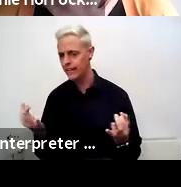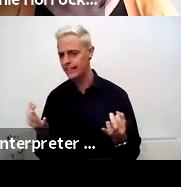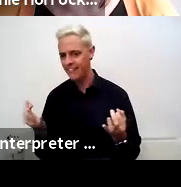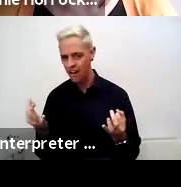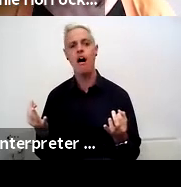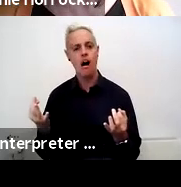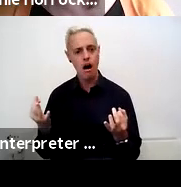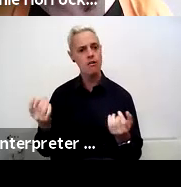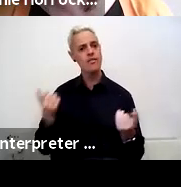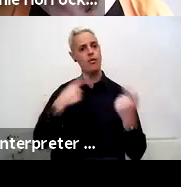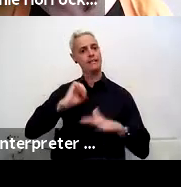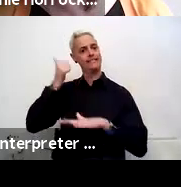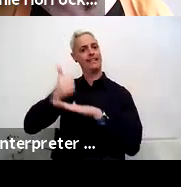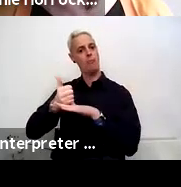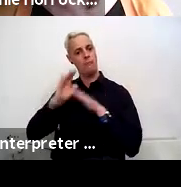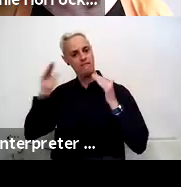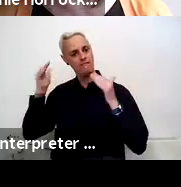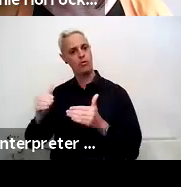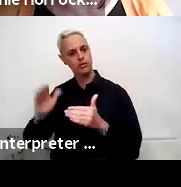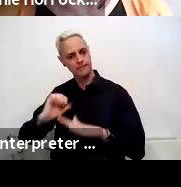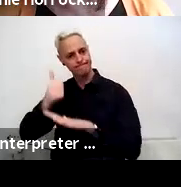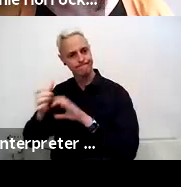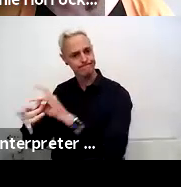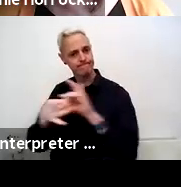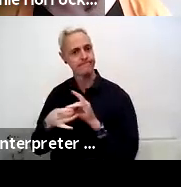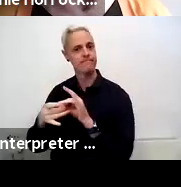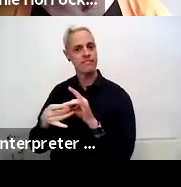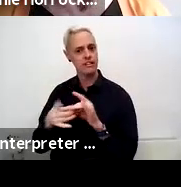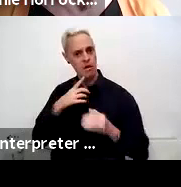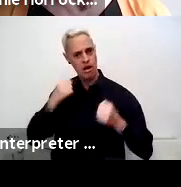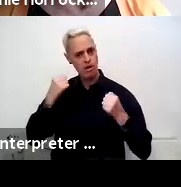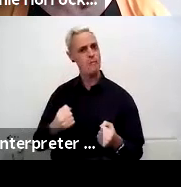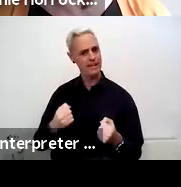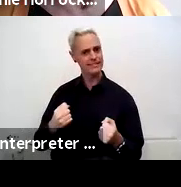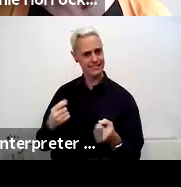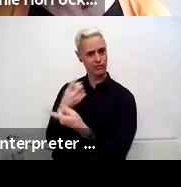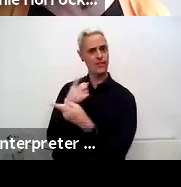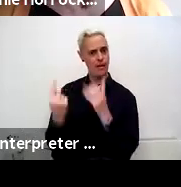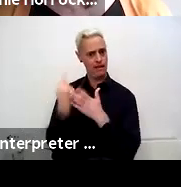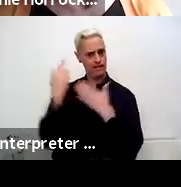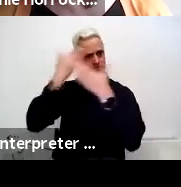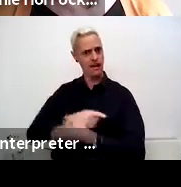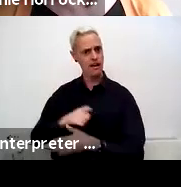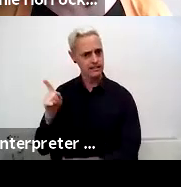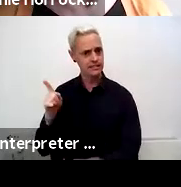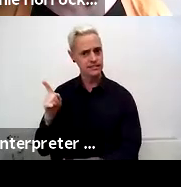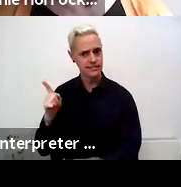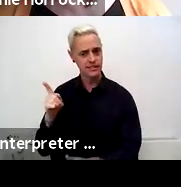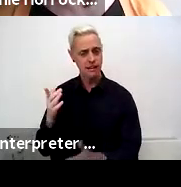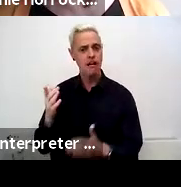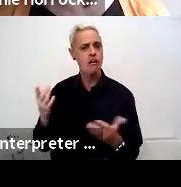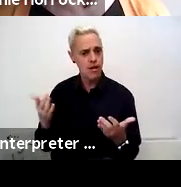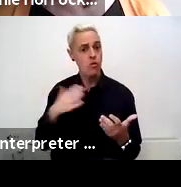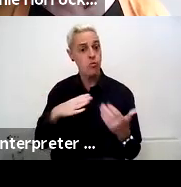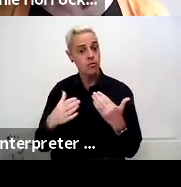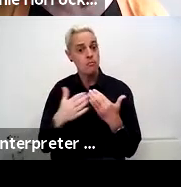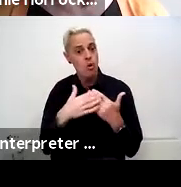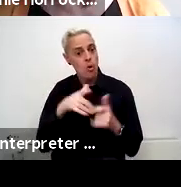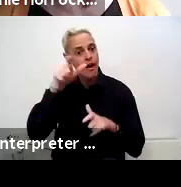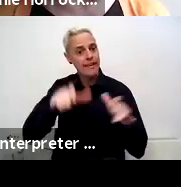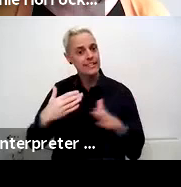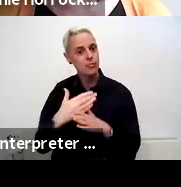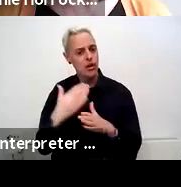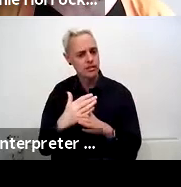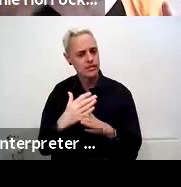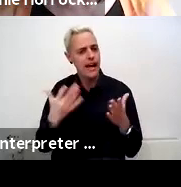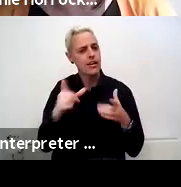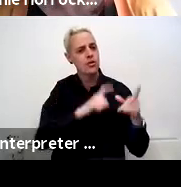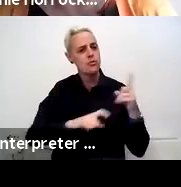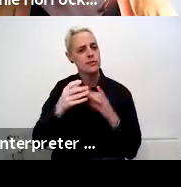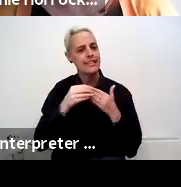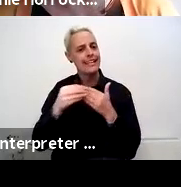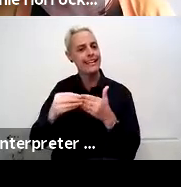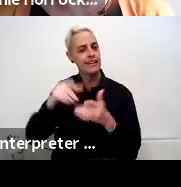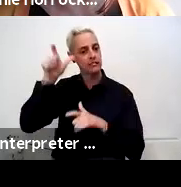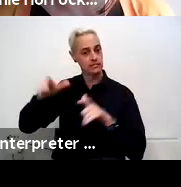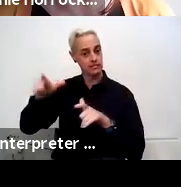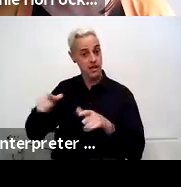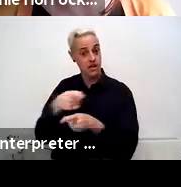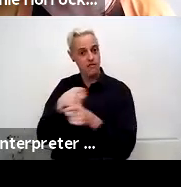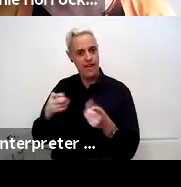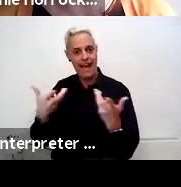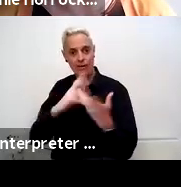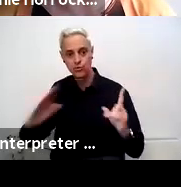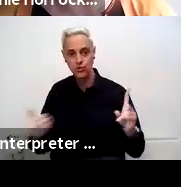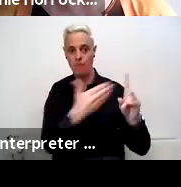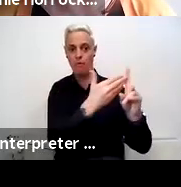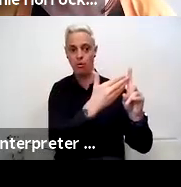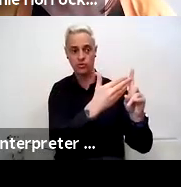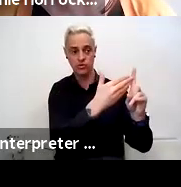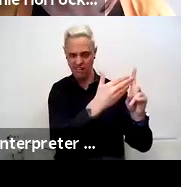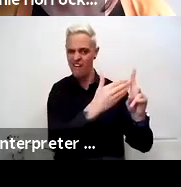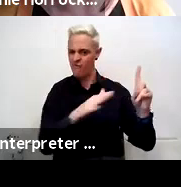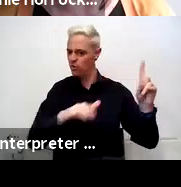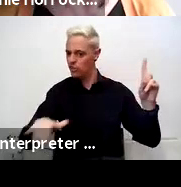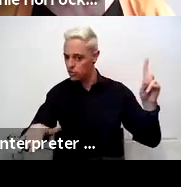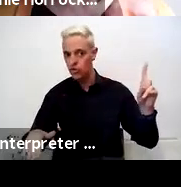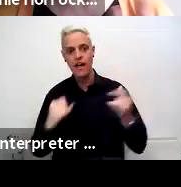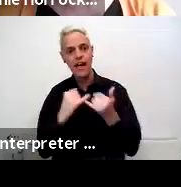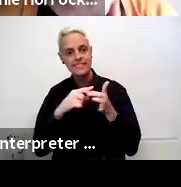that that is put into place. And I undertook to commit to that asked last night, which was to have employee caseworkers and to resolve or train community leaders is with regards to signposting and helping children with SDN and their families.